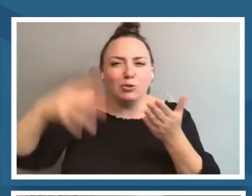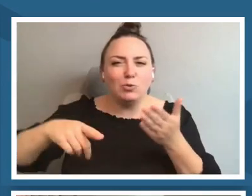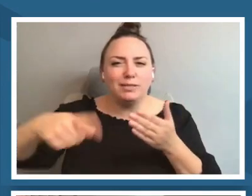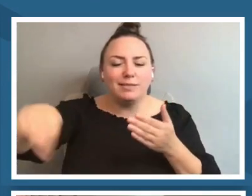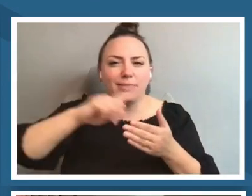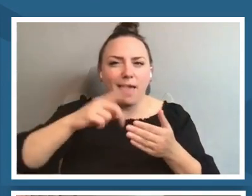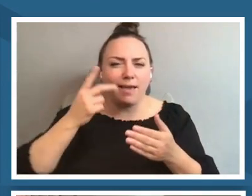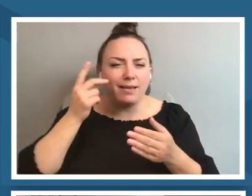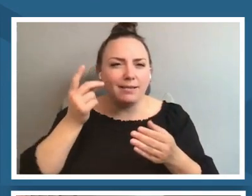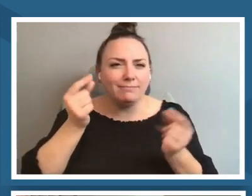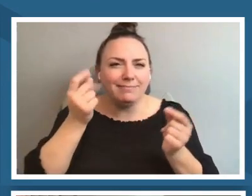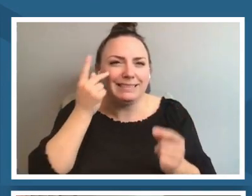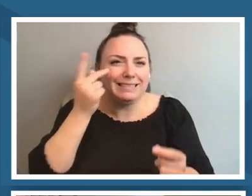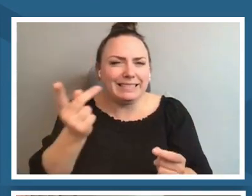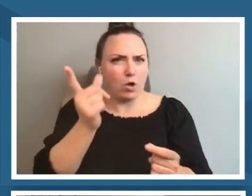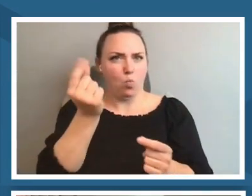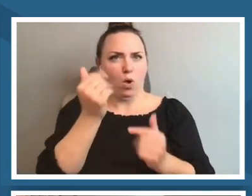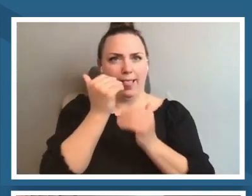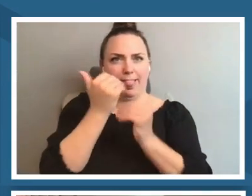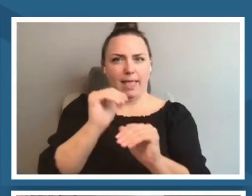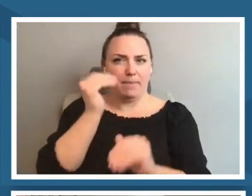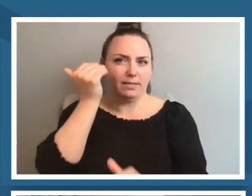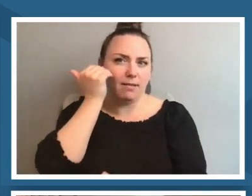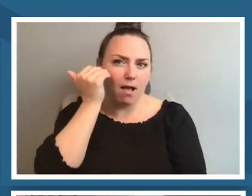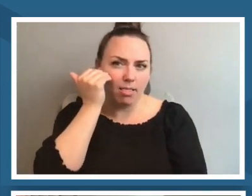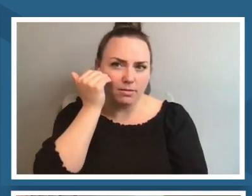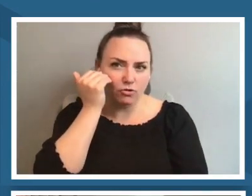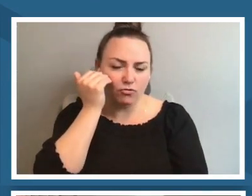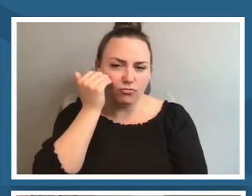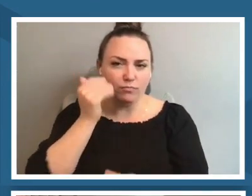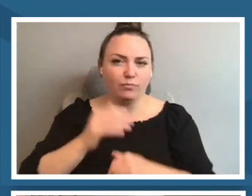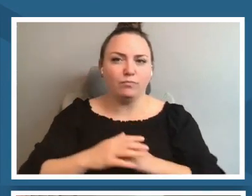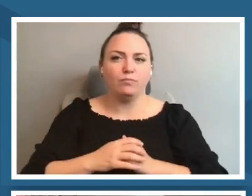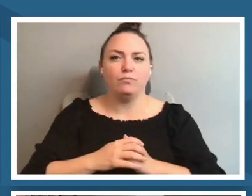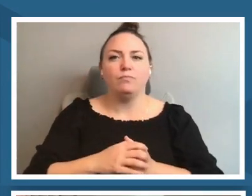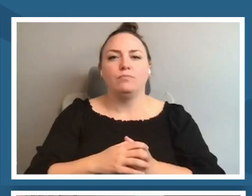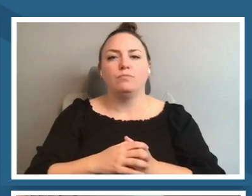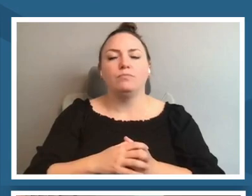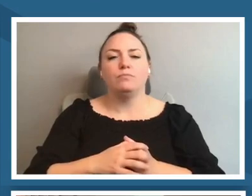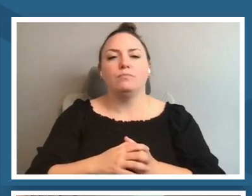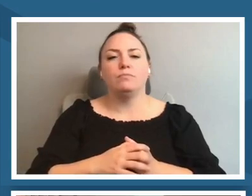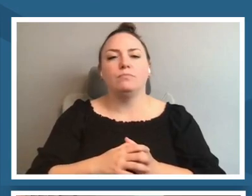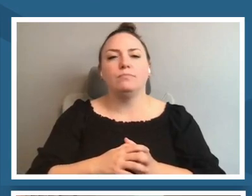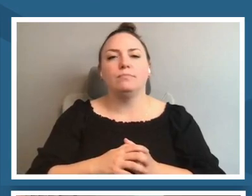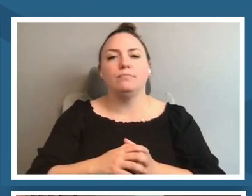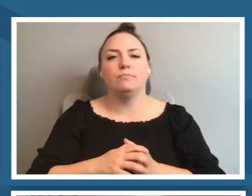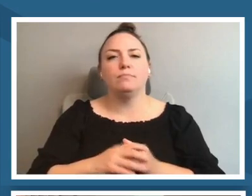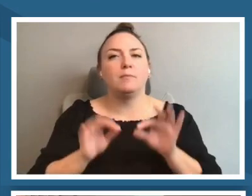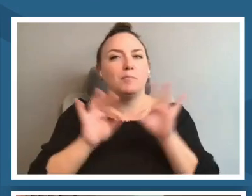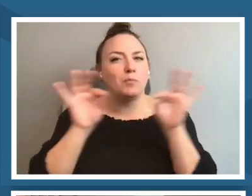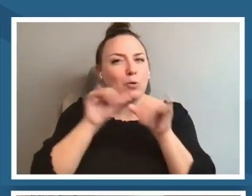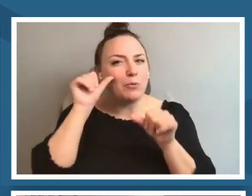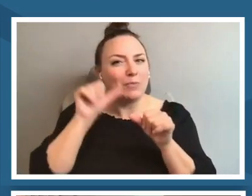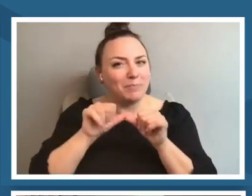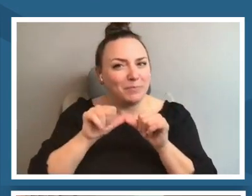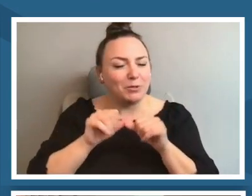knowledge now key here i think to note in this there's a there's always a